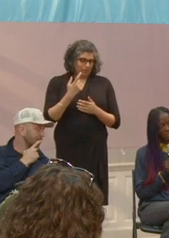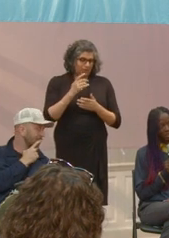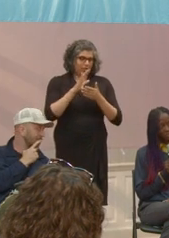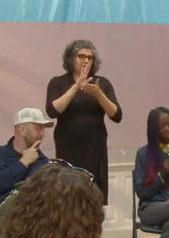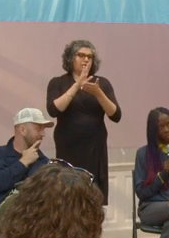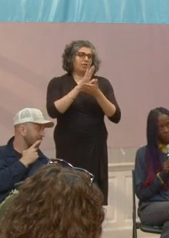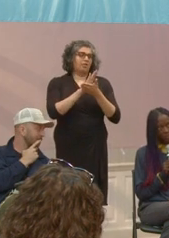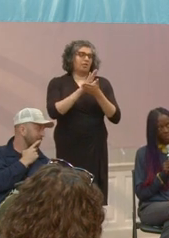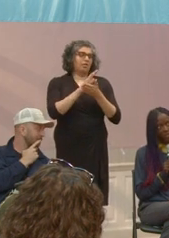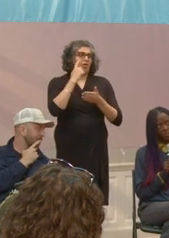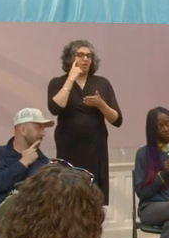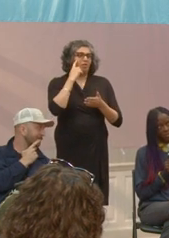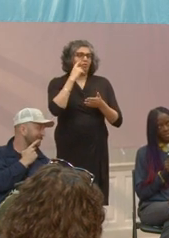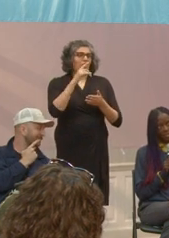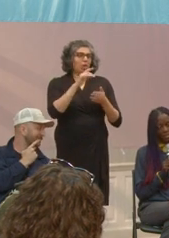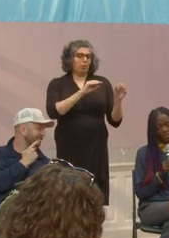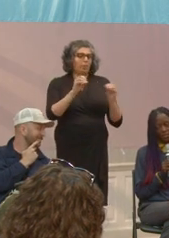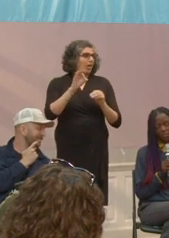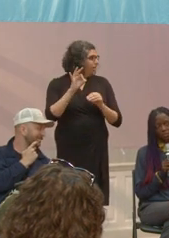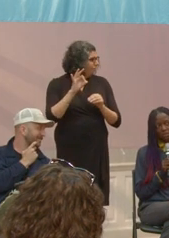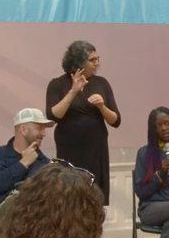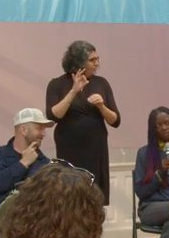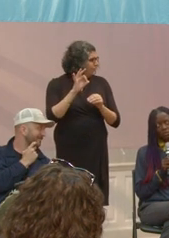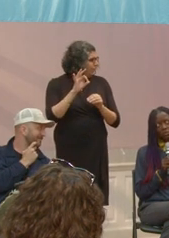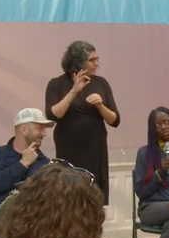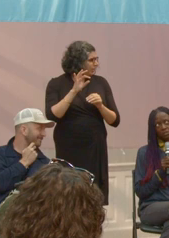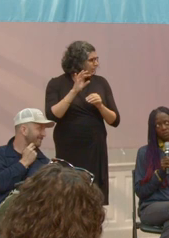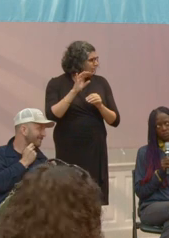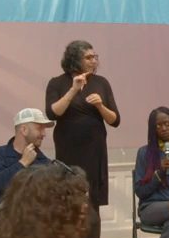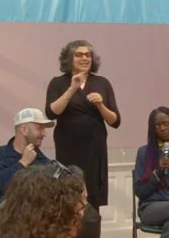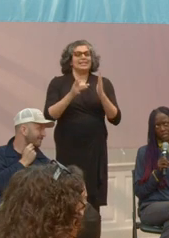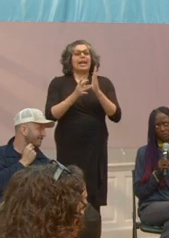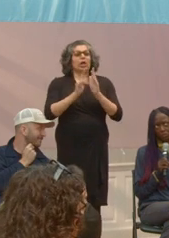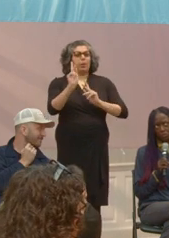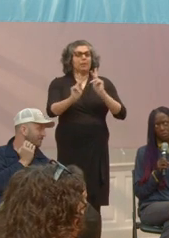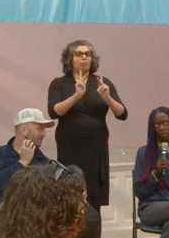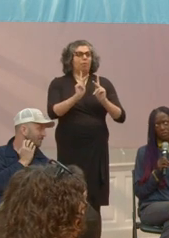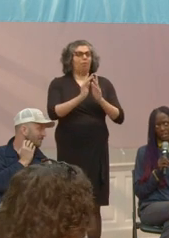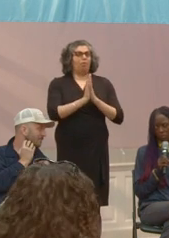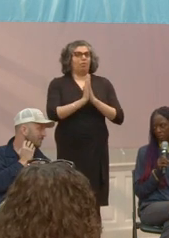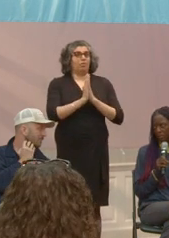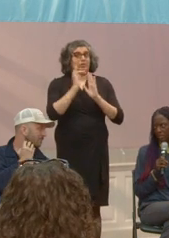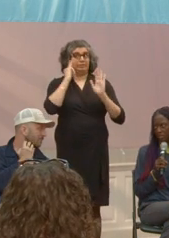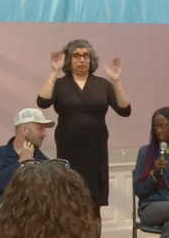of the Technicolor People was really digging into that question. Like, if you are inviting performance into the